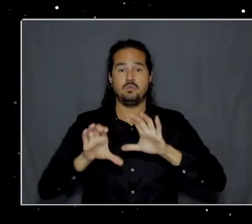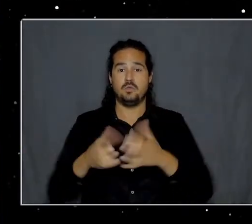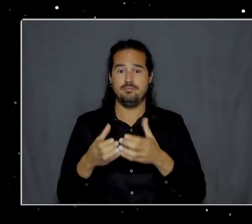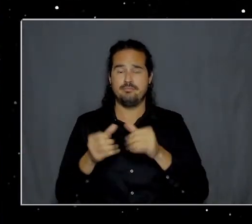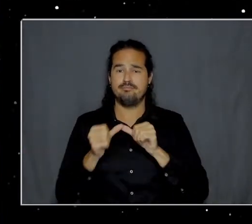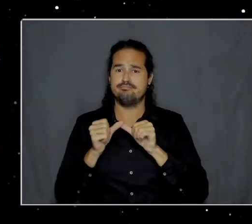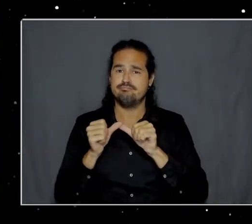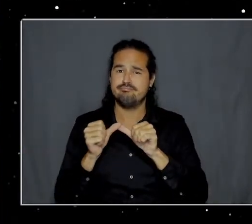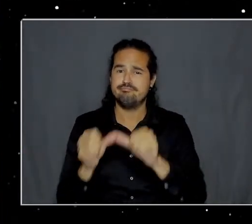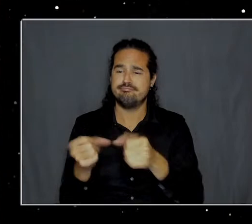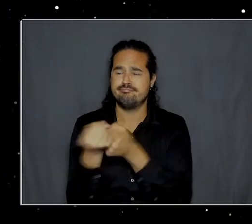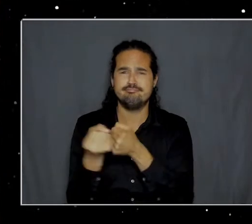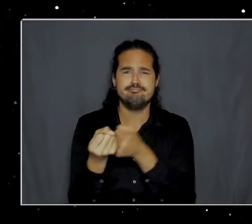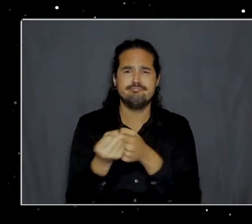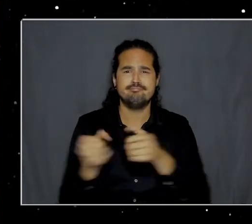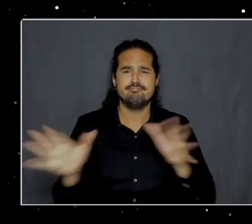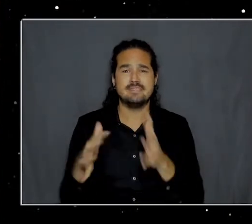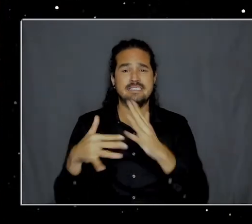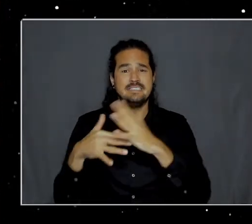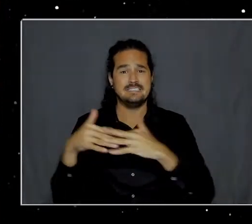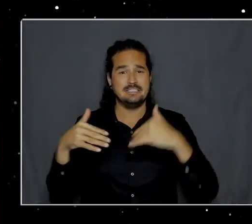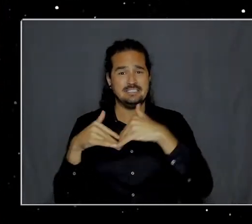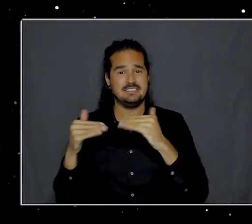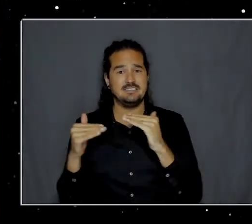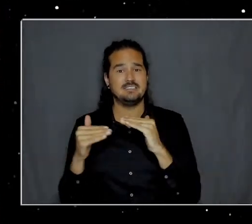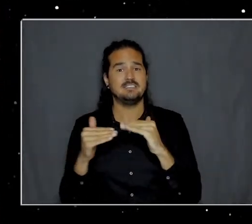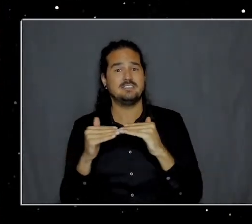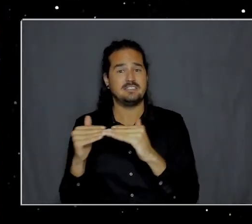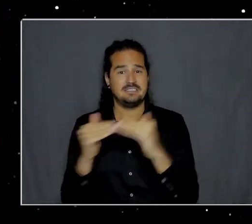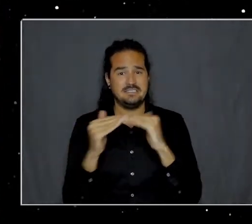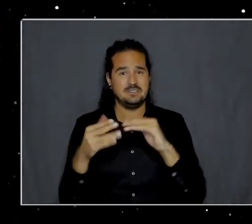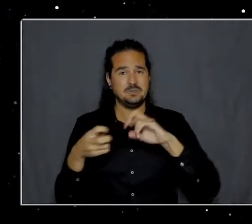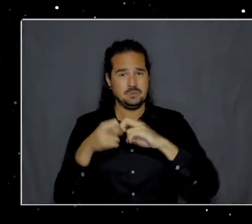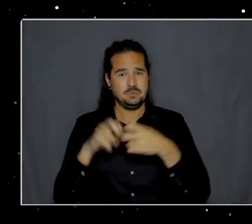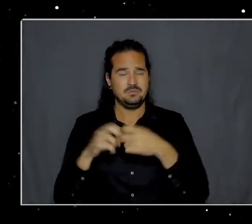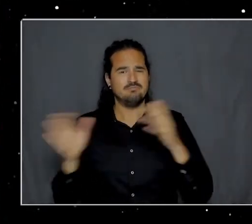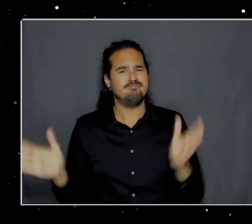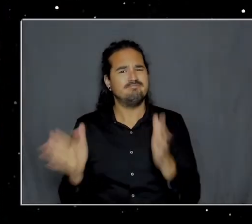ORGANIZED AND RALLIED AROUND INDIGENOUS JUSTICE ISSUES AND